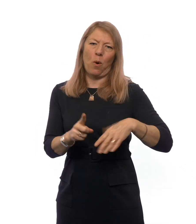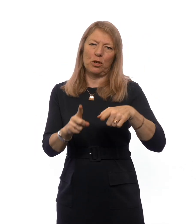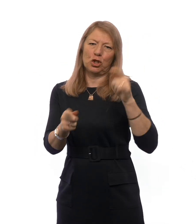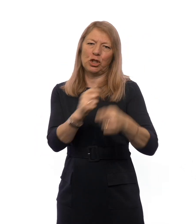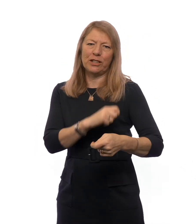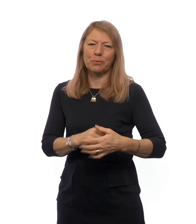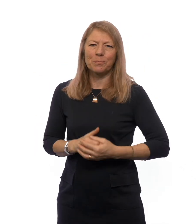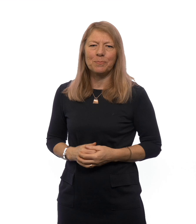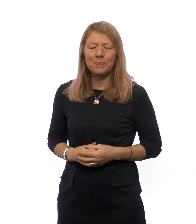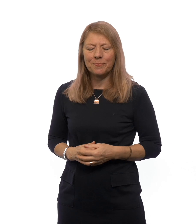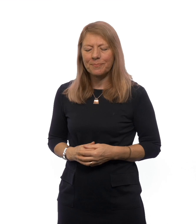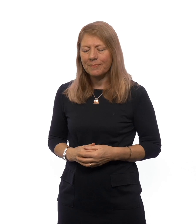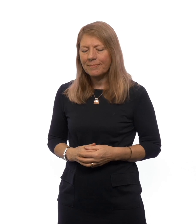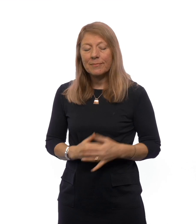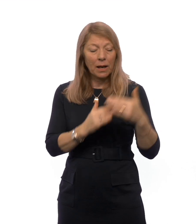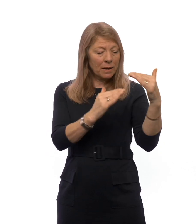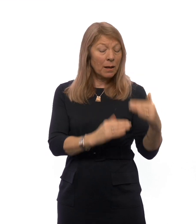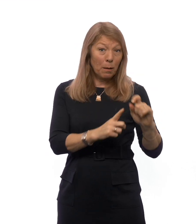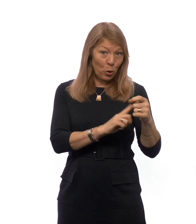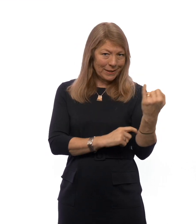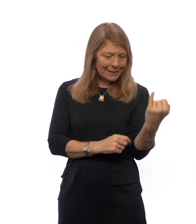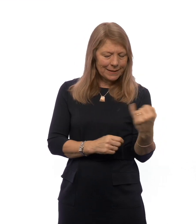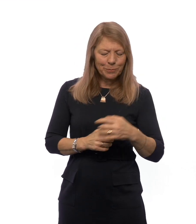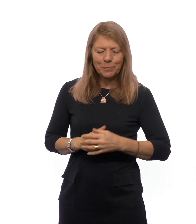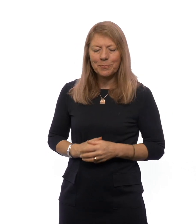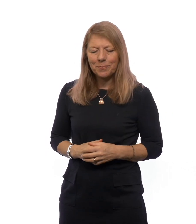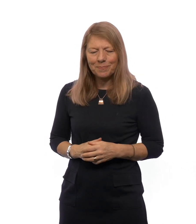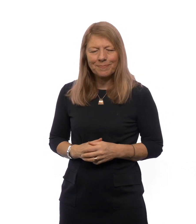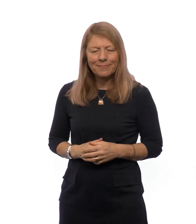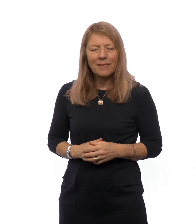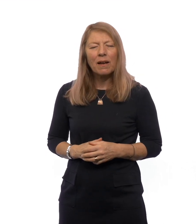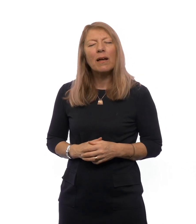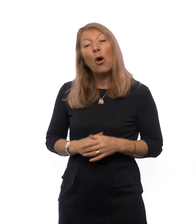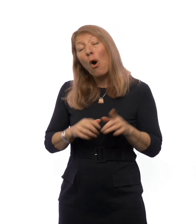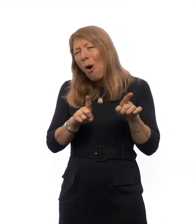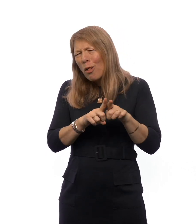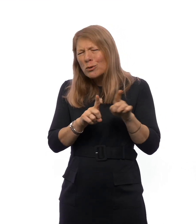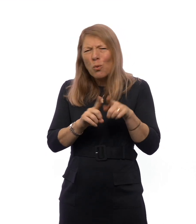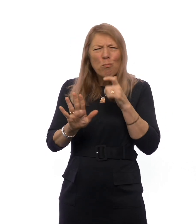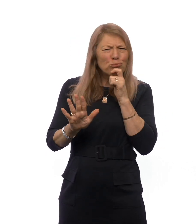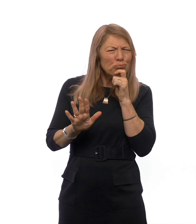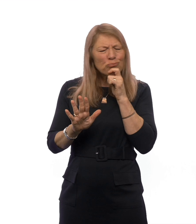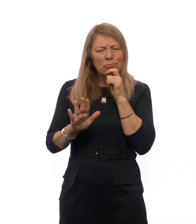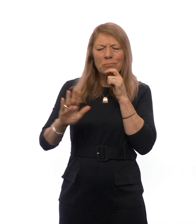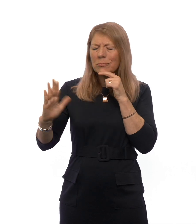6. Further considerations include the lack of explicit identification of cross-cutting